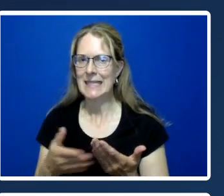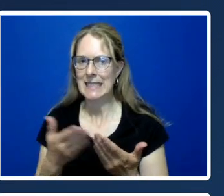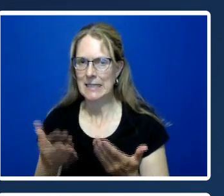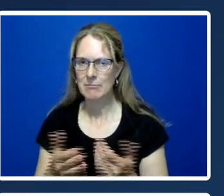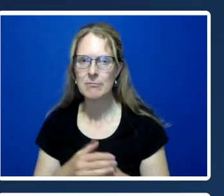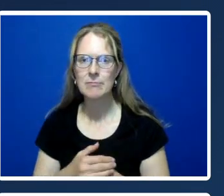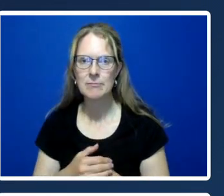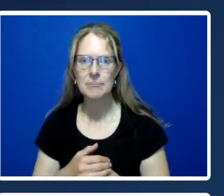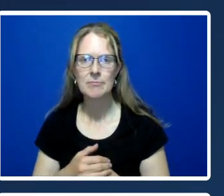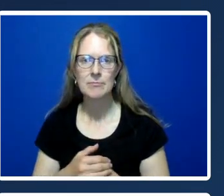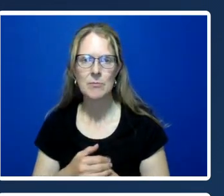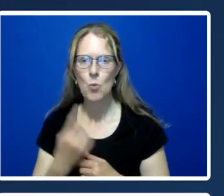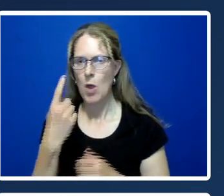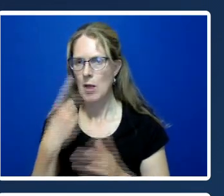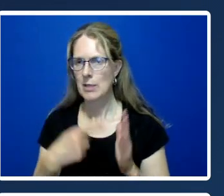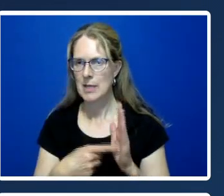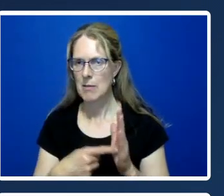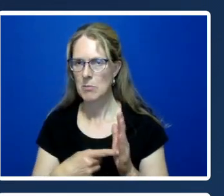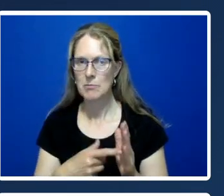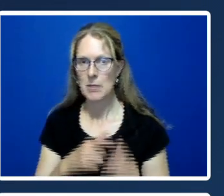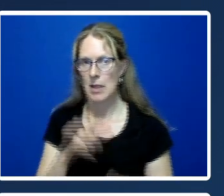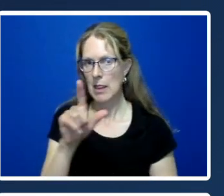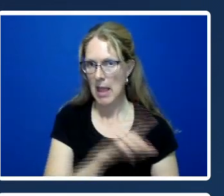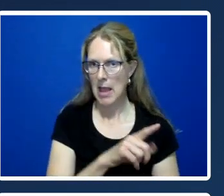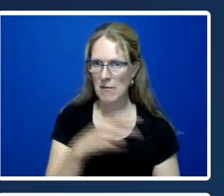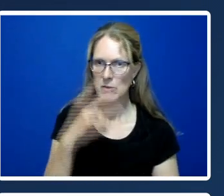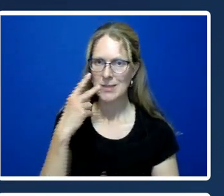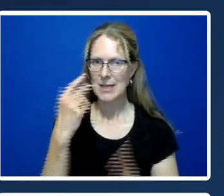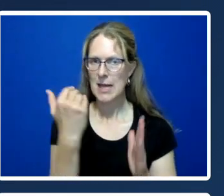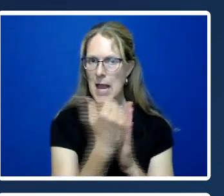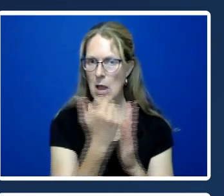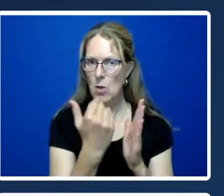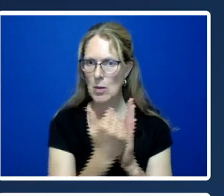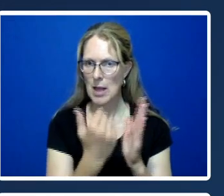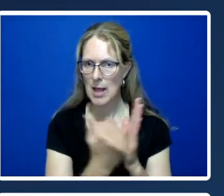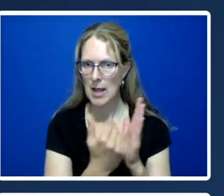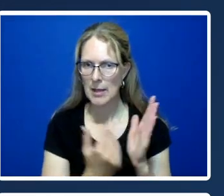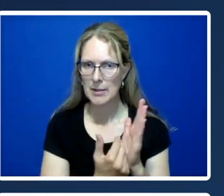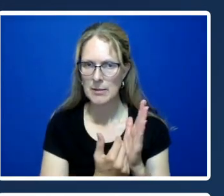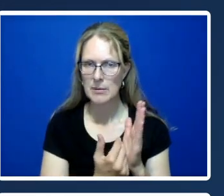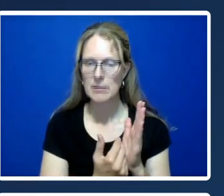left you see an outline of one techniques -- one technique of many, for generating ideas.